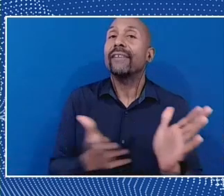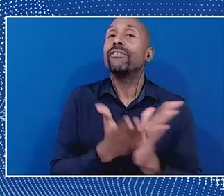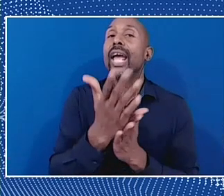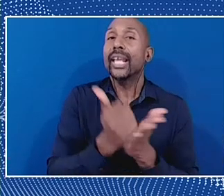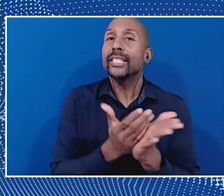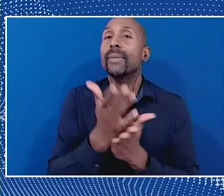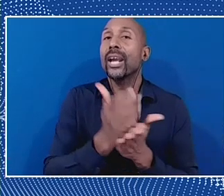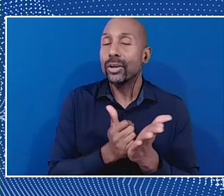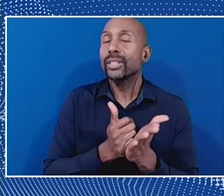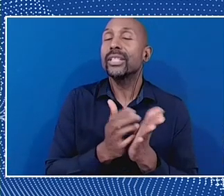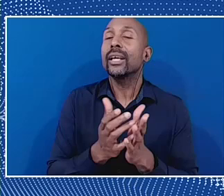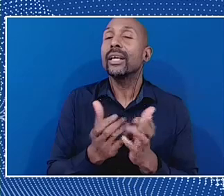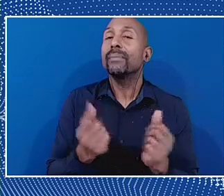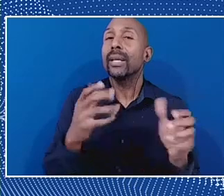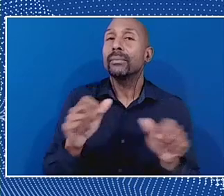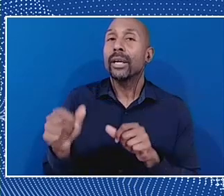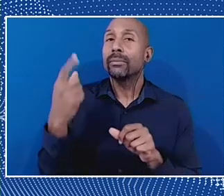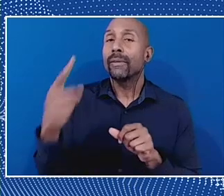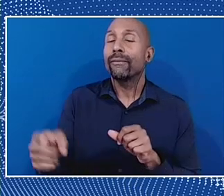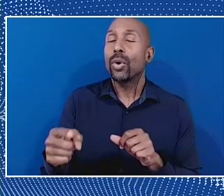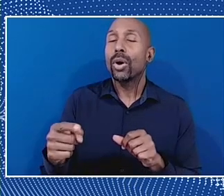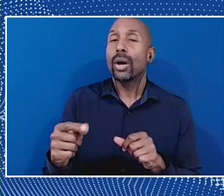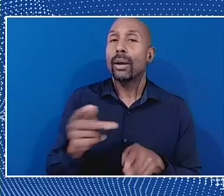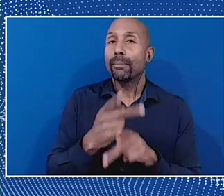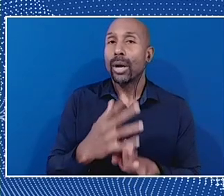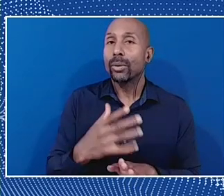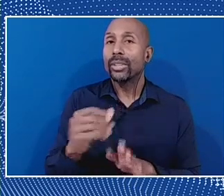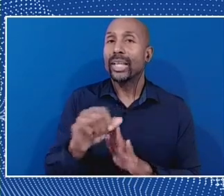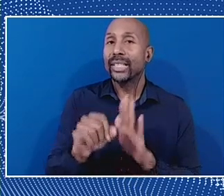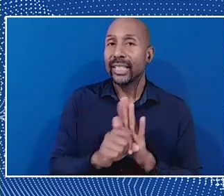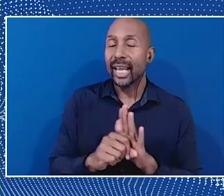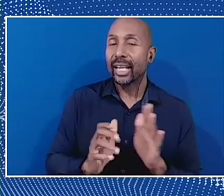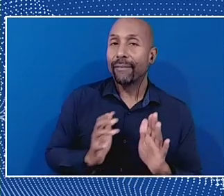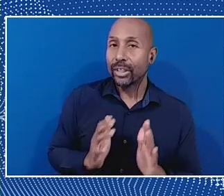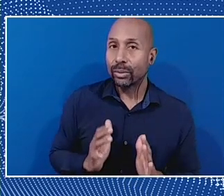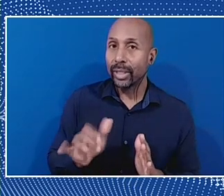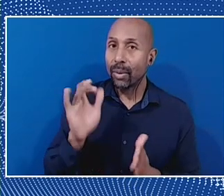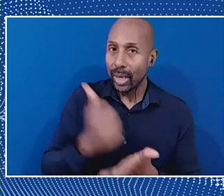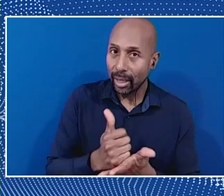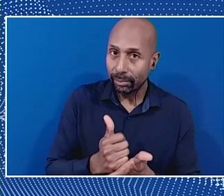officials would be really helpful. I'm not asking for that now. I know it's probably not all made up yet,